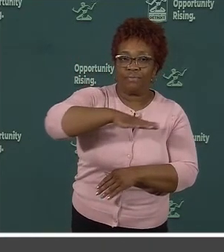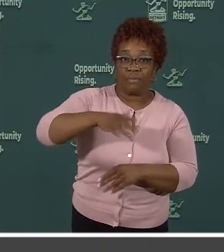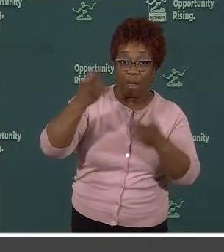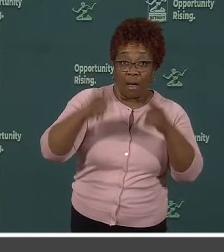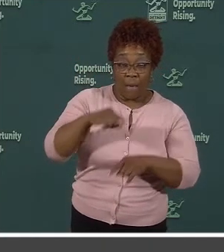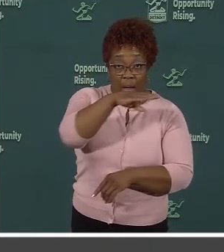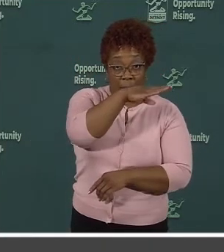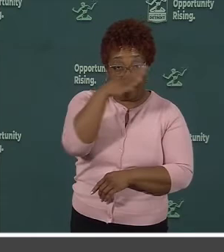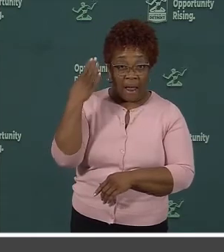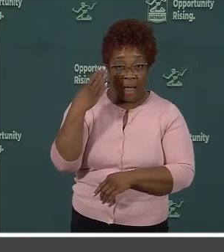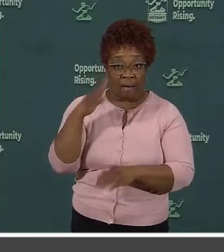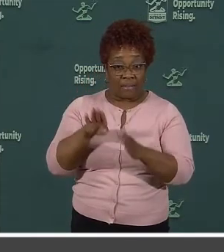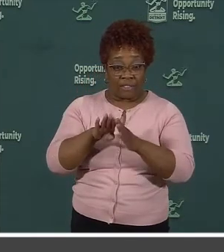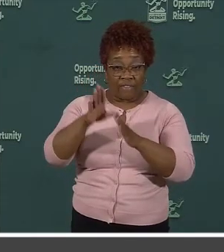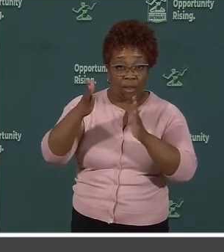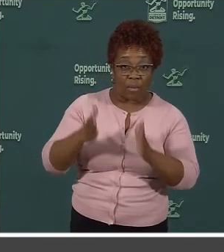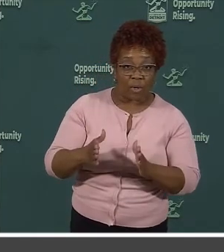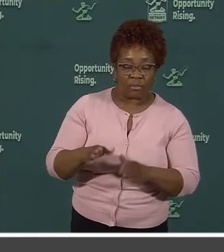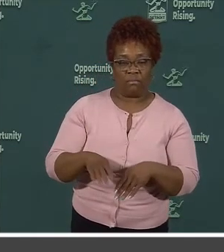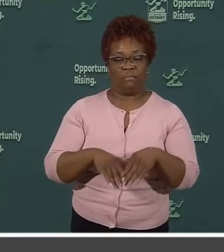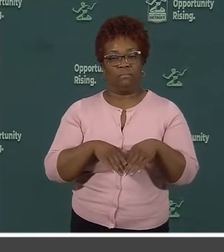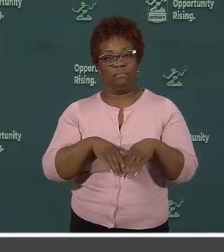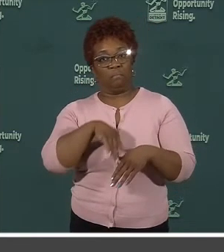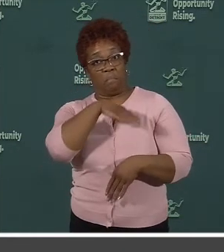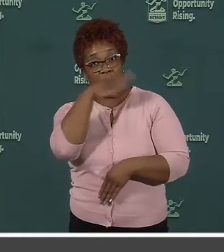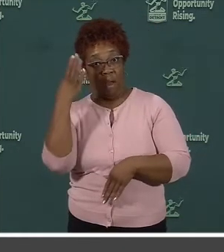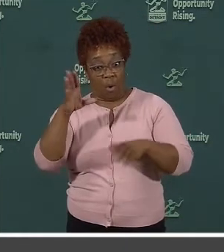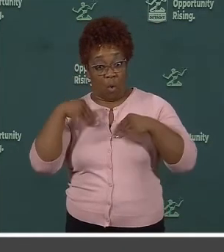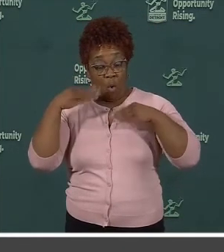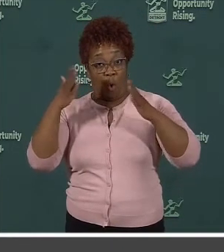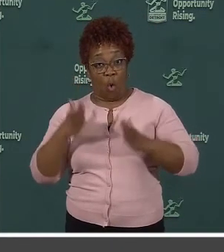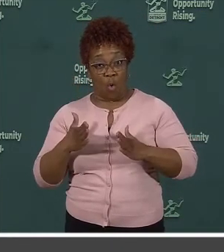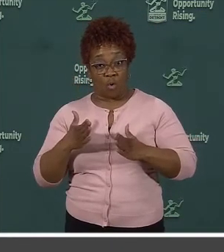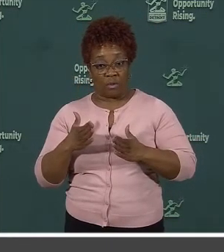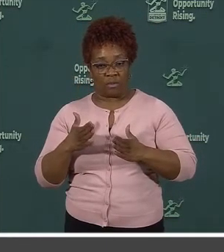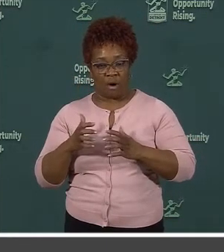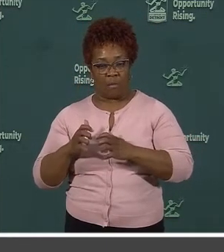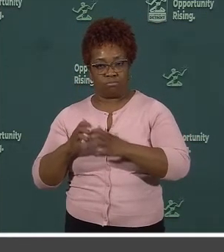BLACK OWNERSHIP ARE REBUILDING THE CITY AND YET TO READ THE